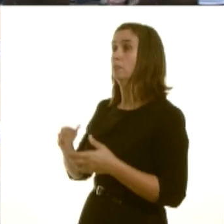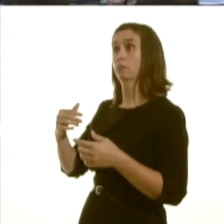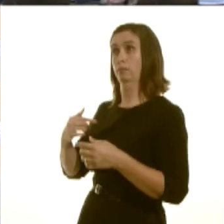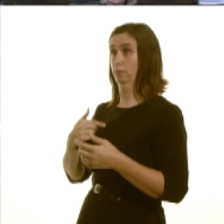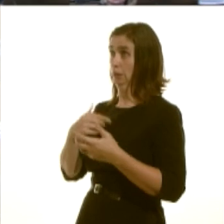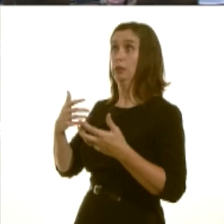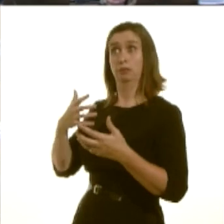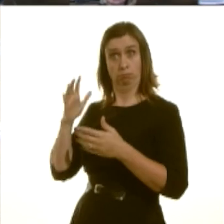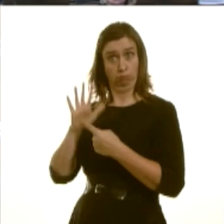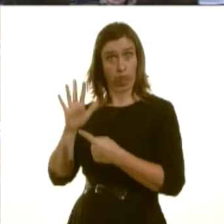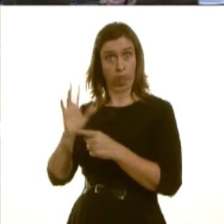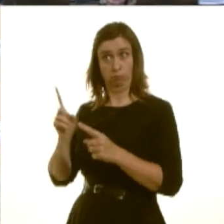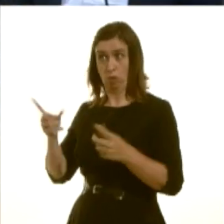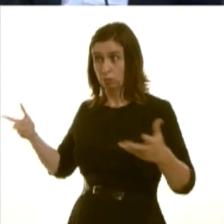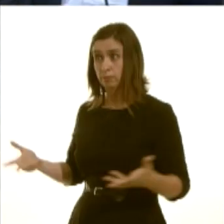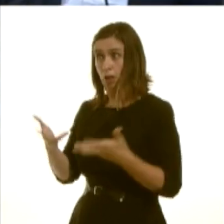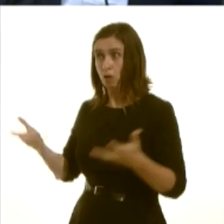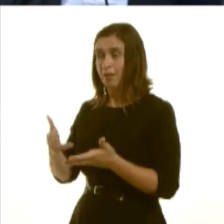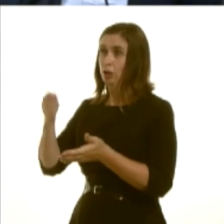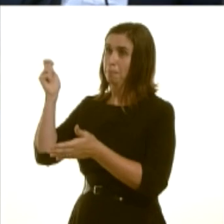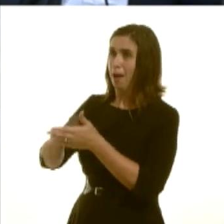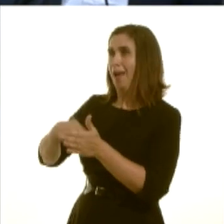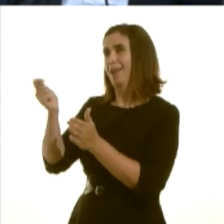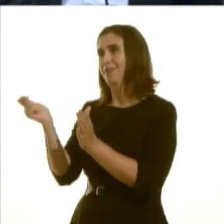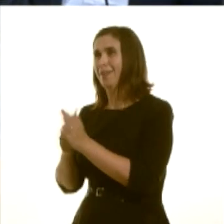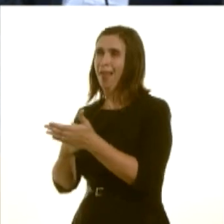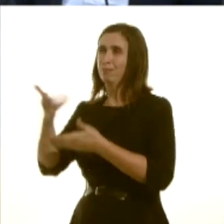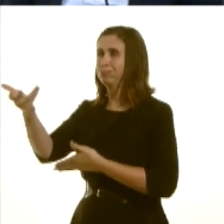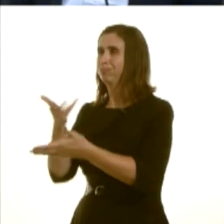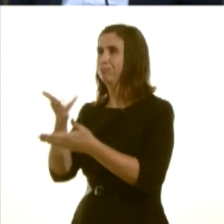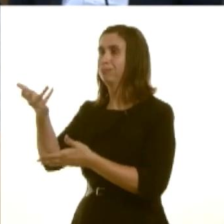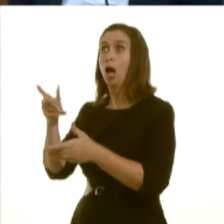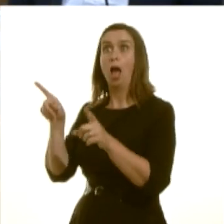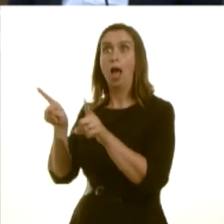trade, protecting investors and, of course, safeguarding the ability to keep services